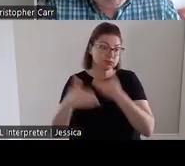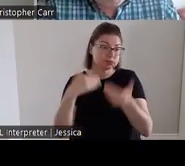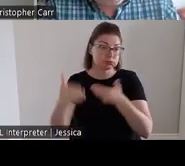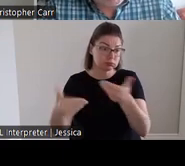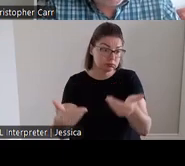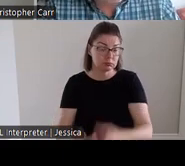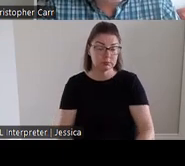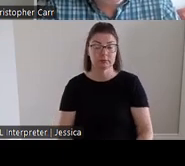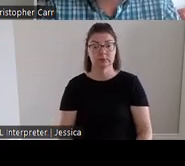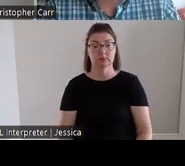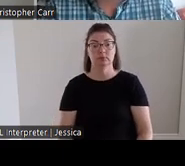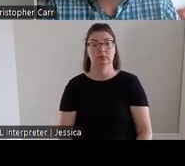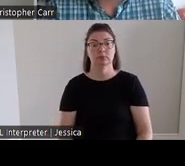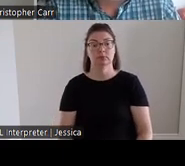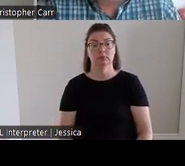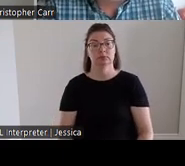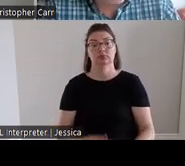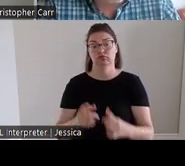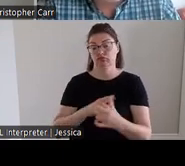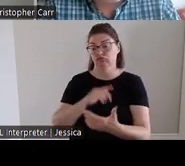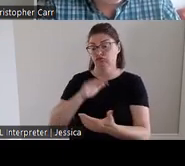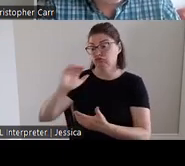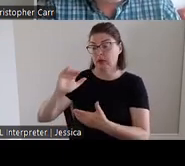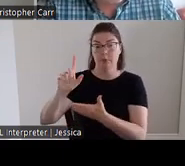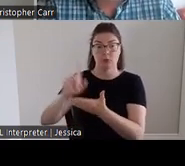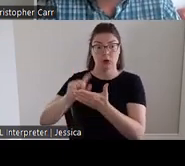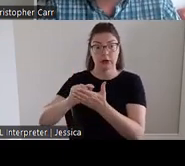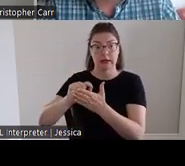First, you can talk to publishers and e-resource vendors about not only creating